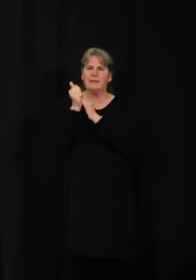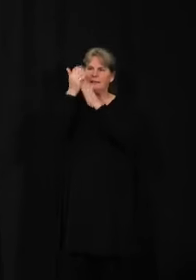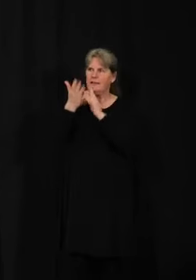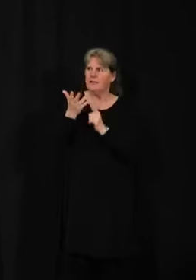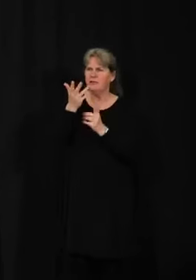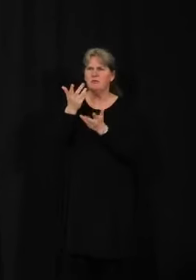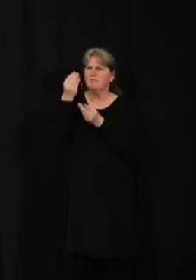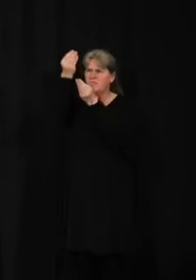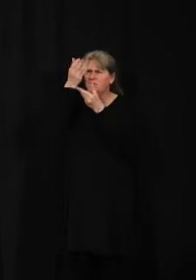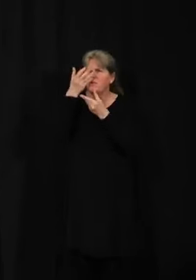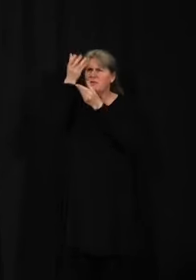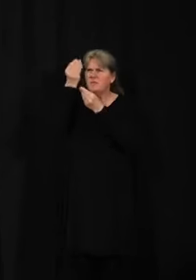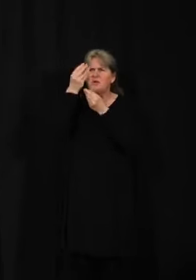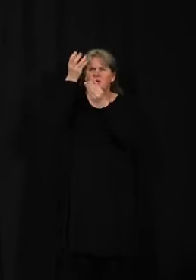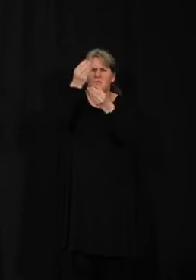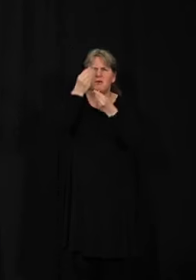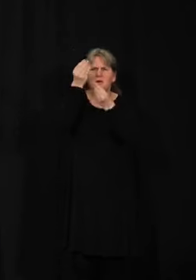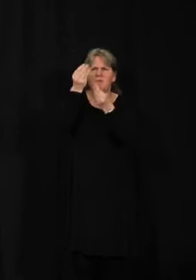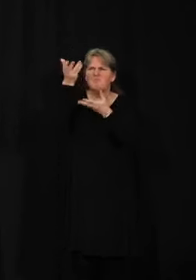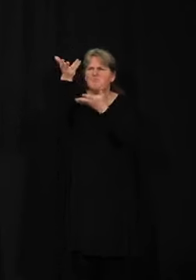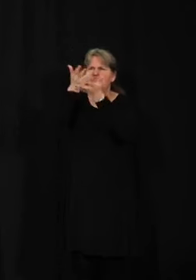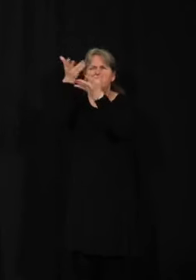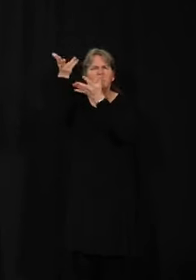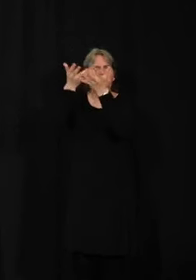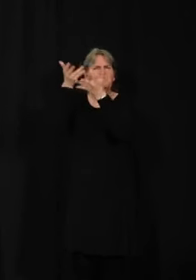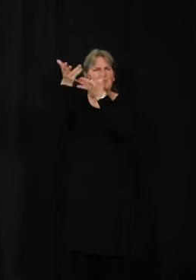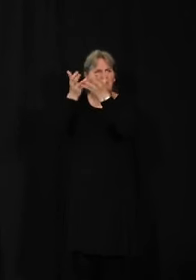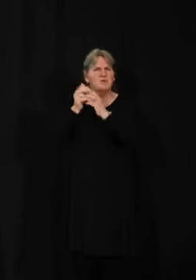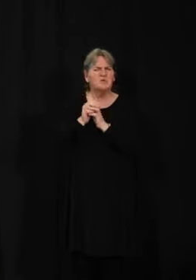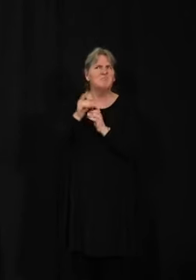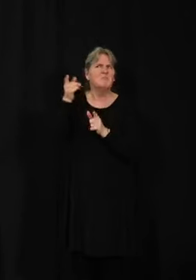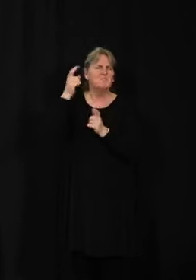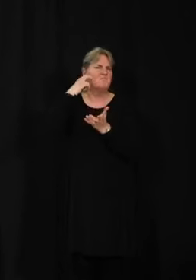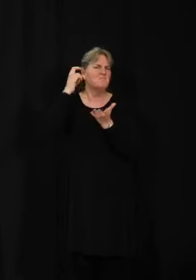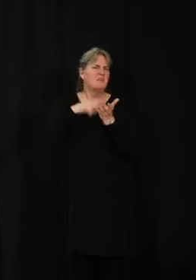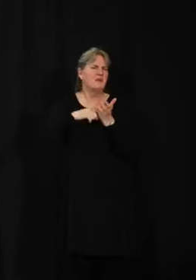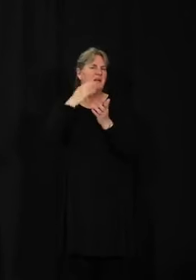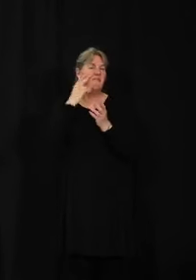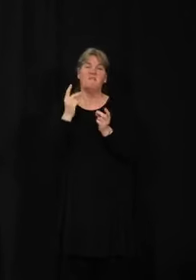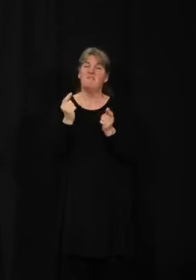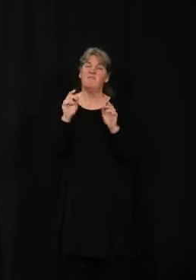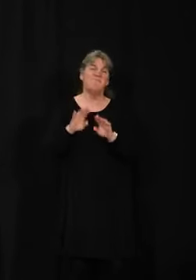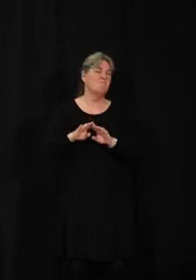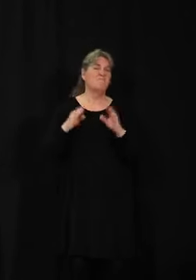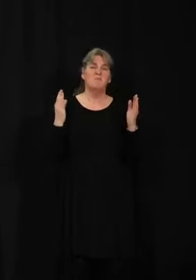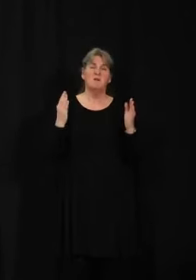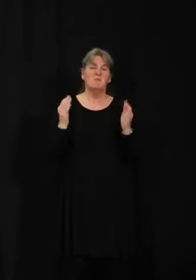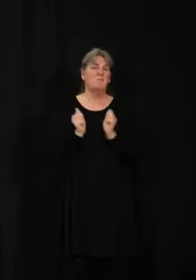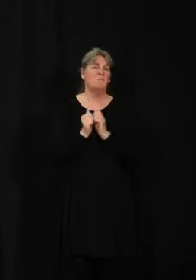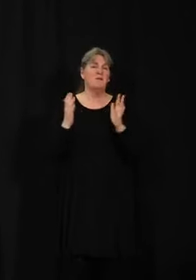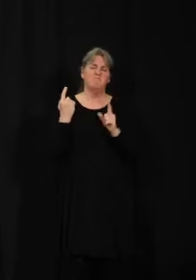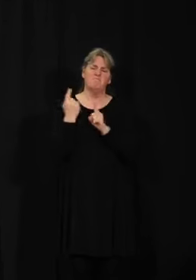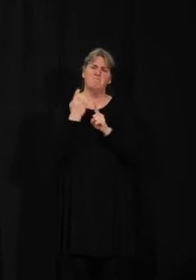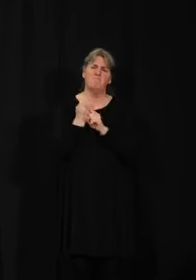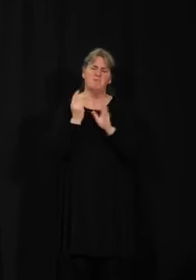perspectives and keep them informed. They, too, recognize that if we moved too quickly without the proper planning and